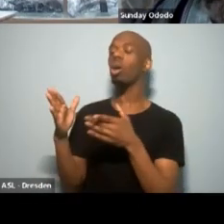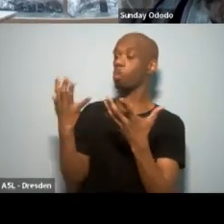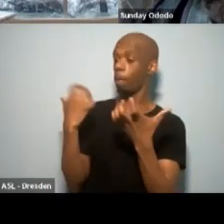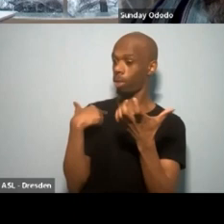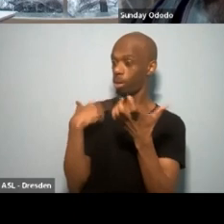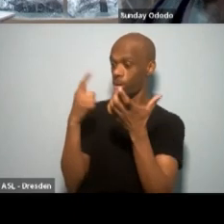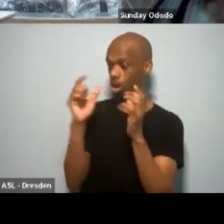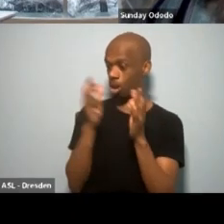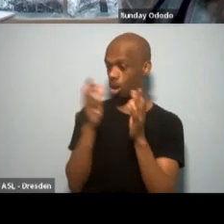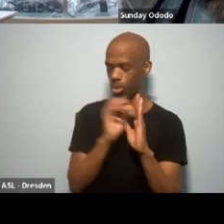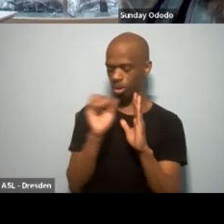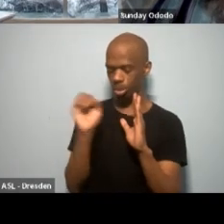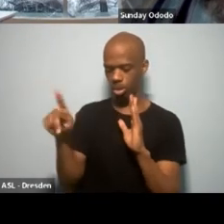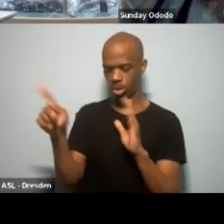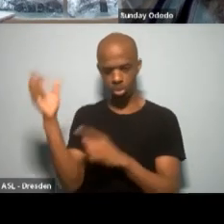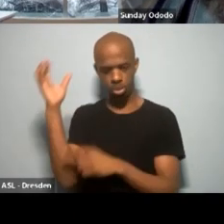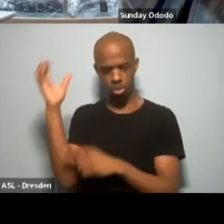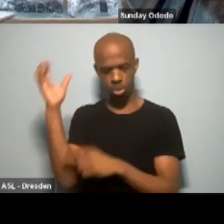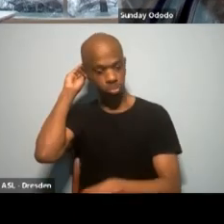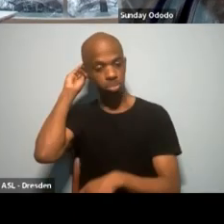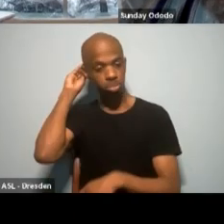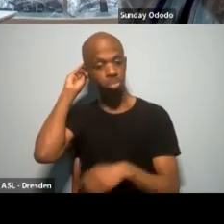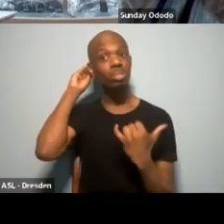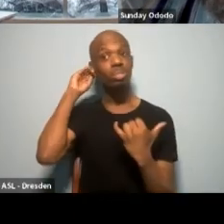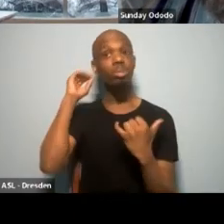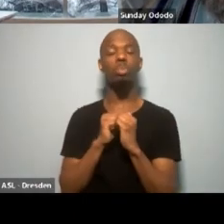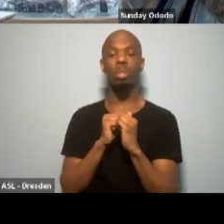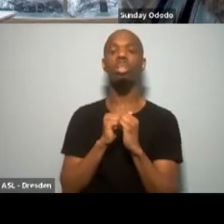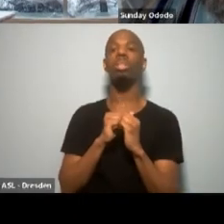and cultural diplomacy, when we talk about soft power,